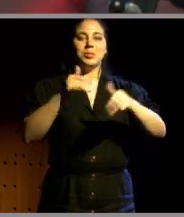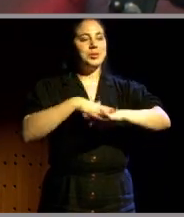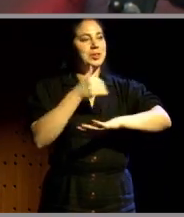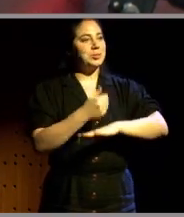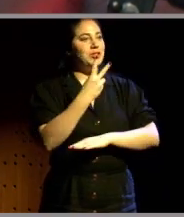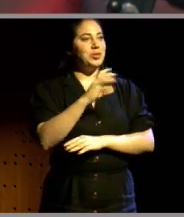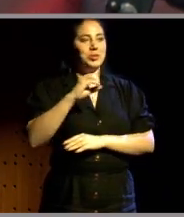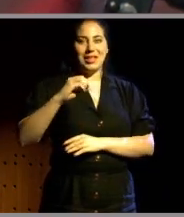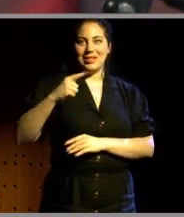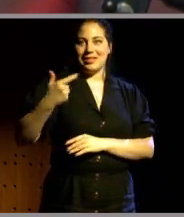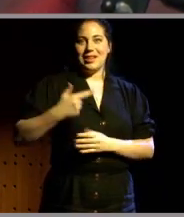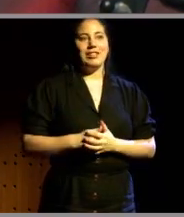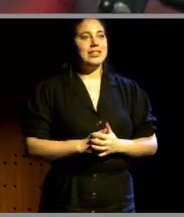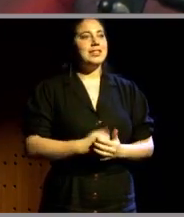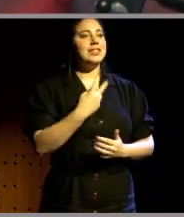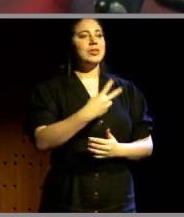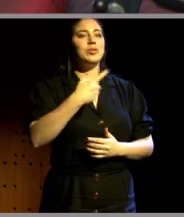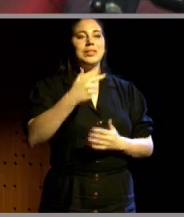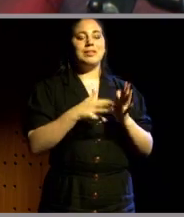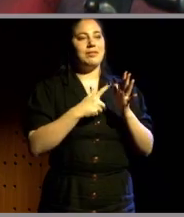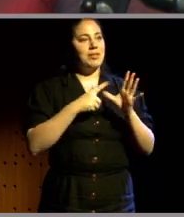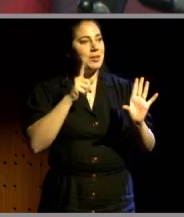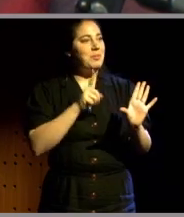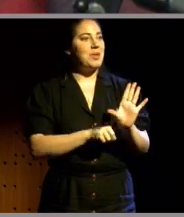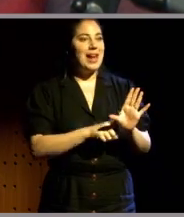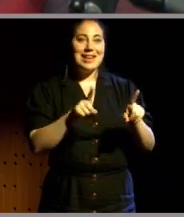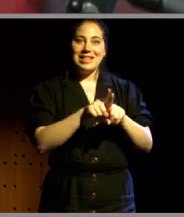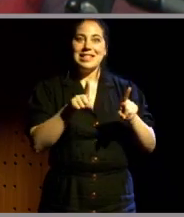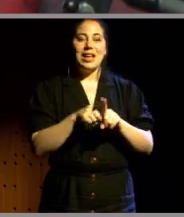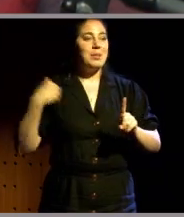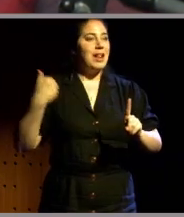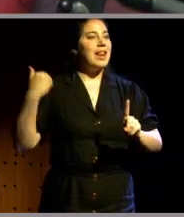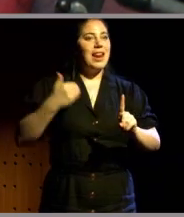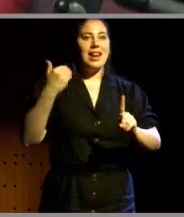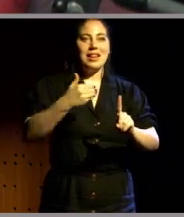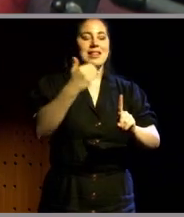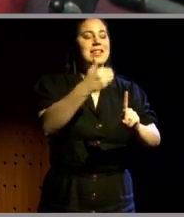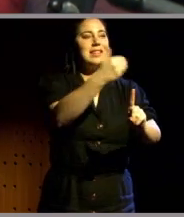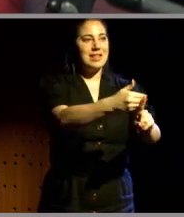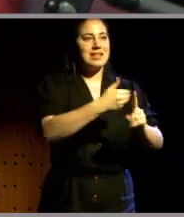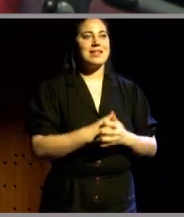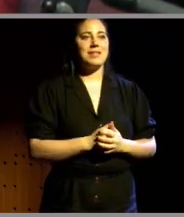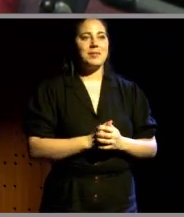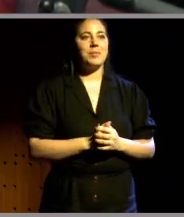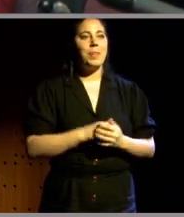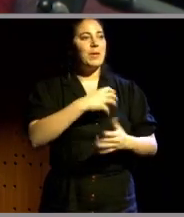and held on the 27th of May, as they do every year on that anniversary of the 1967 referendum.